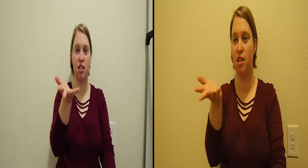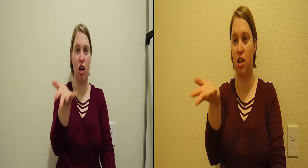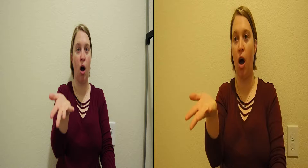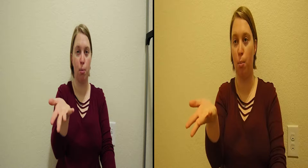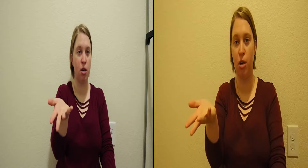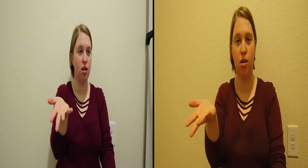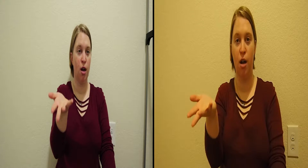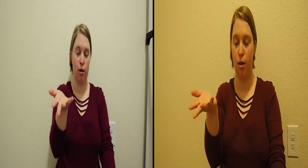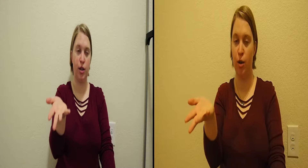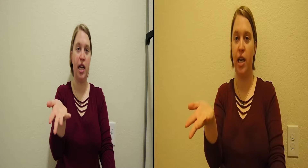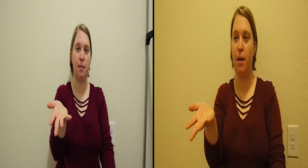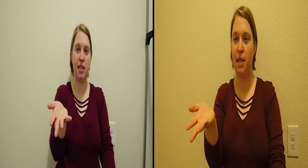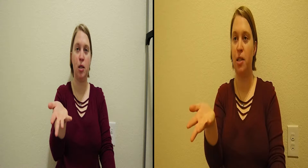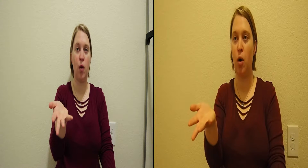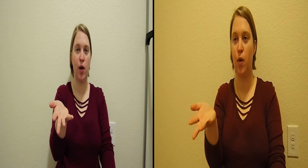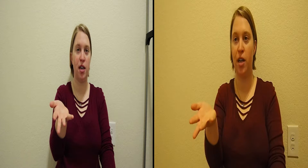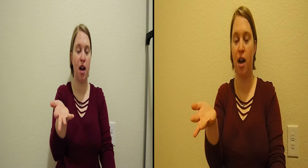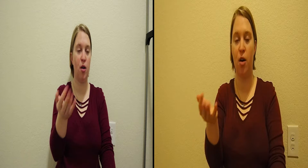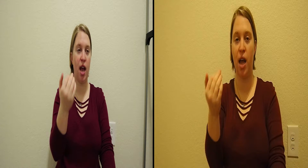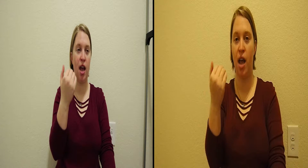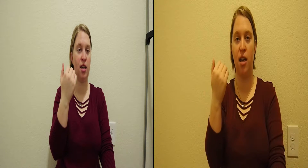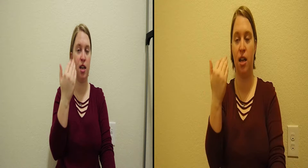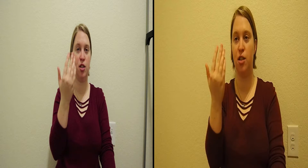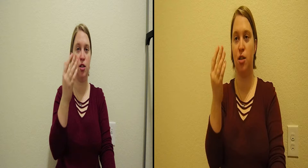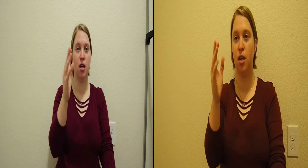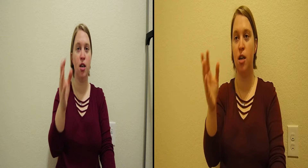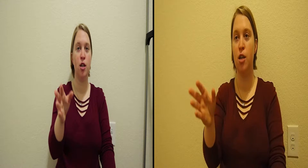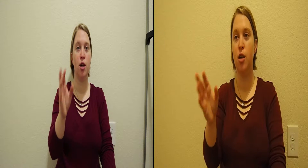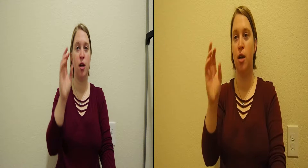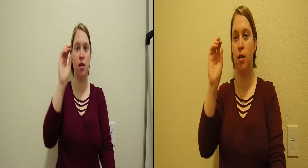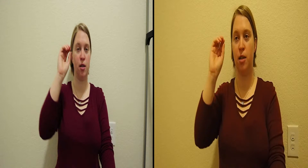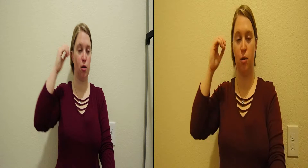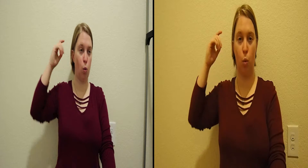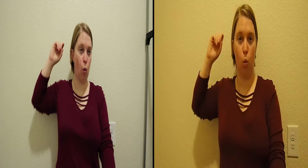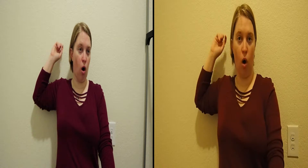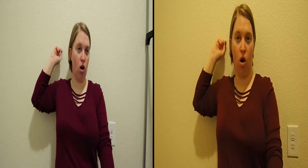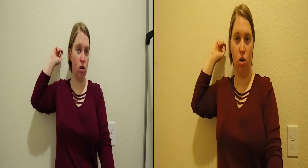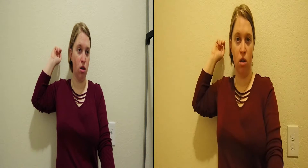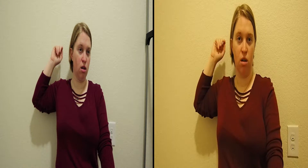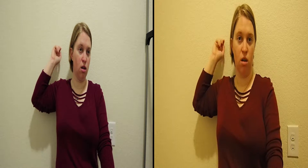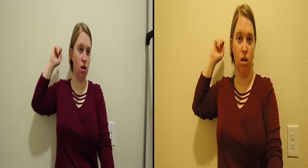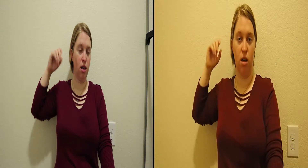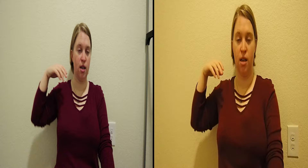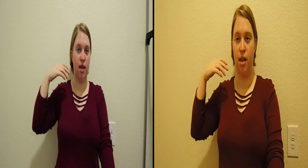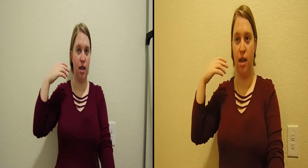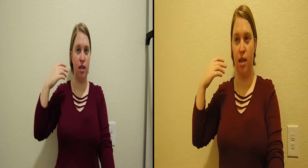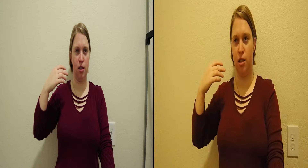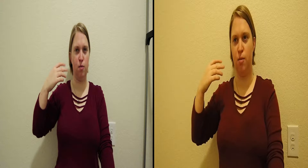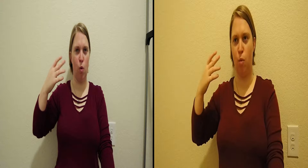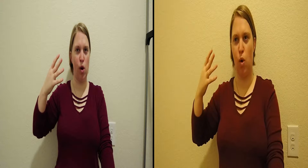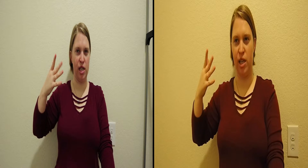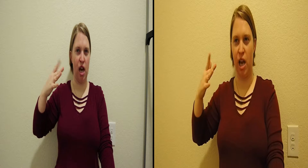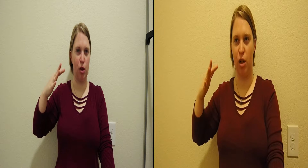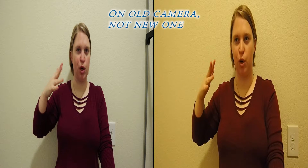stop looking at myself right now and it's like the wall is more yellowish